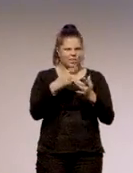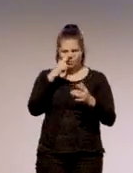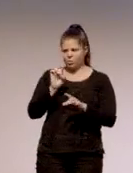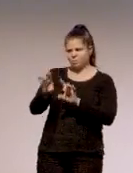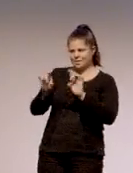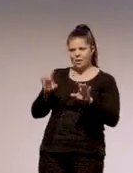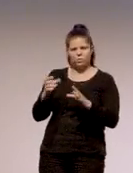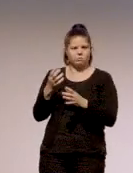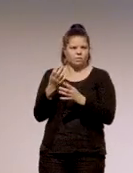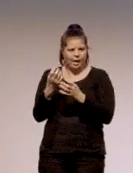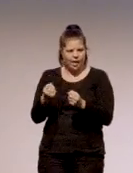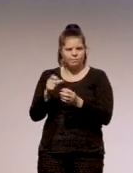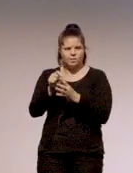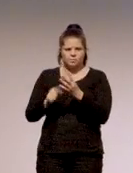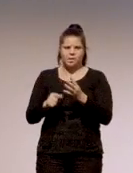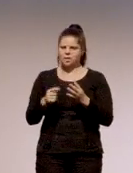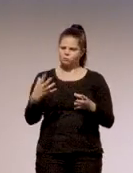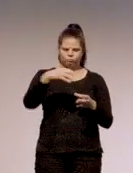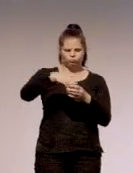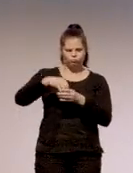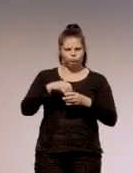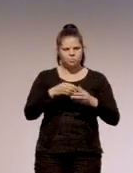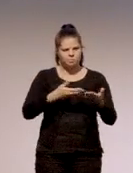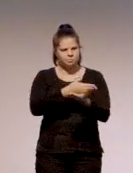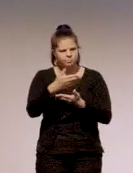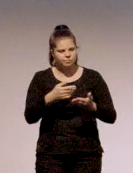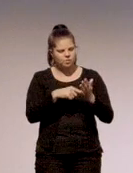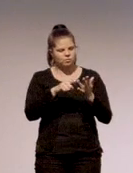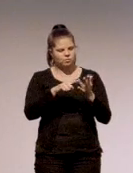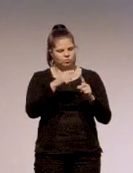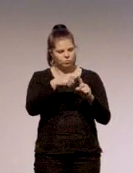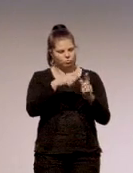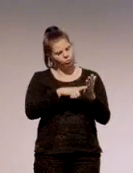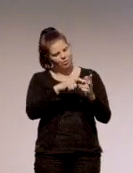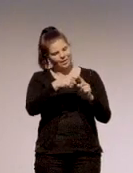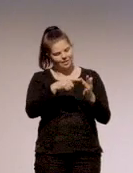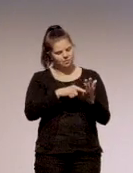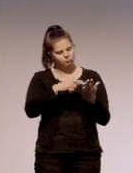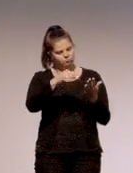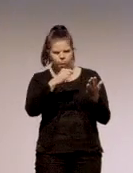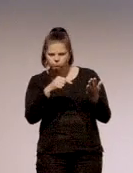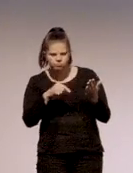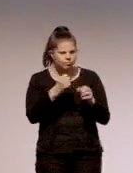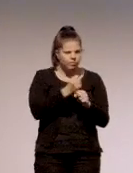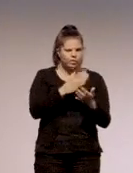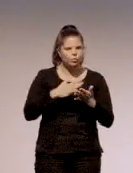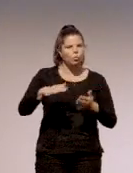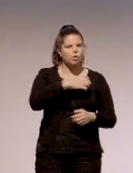The toolkit provides best practice guidelines, easy to use checklists and communities to ensure all government, nonprofit and private